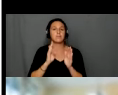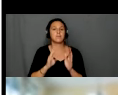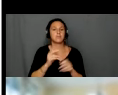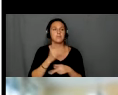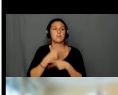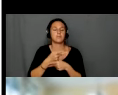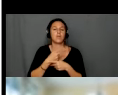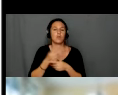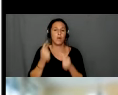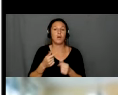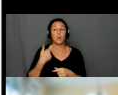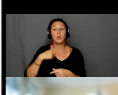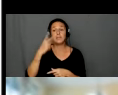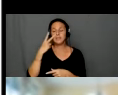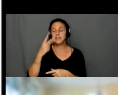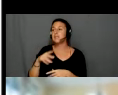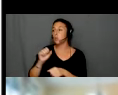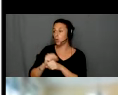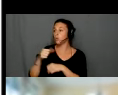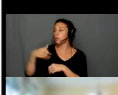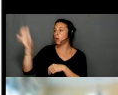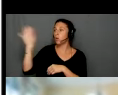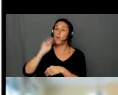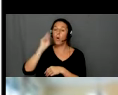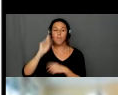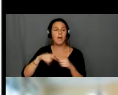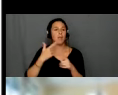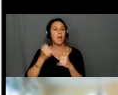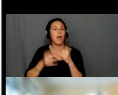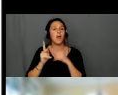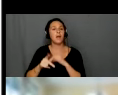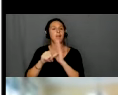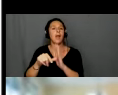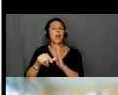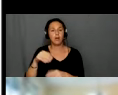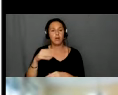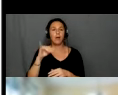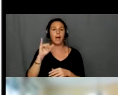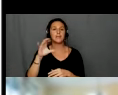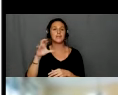seen that happen where workers are told to go home, and they end up in the ICU with heat stroke.